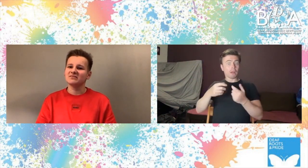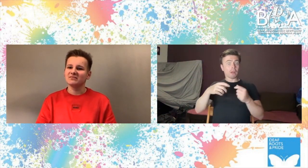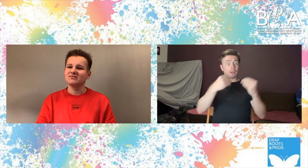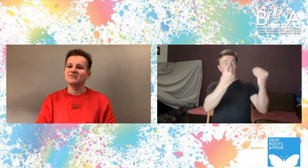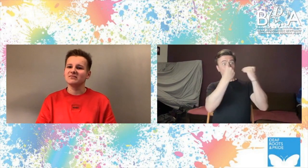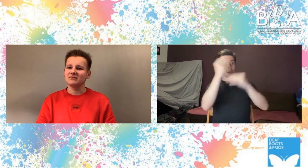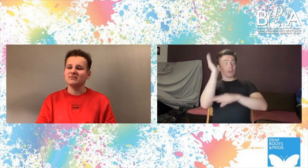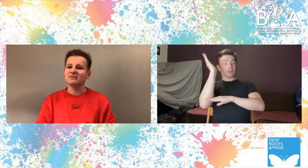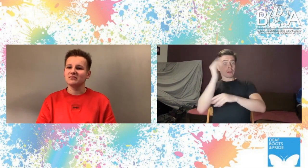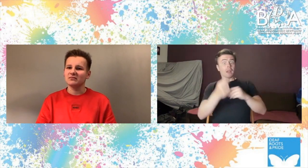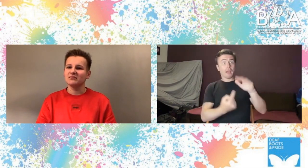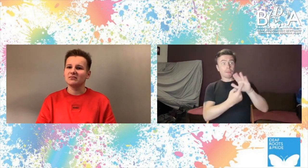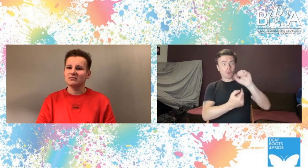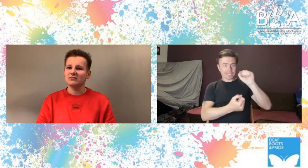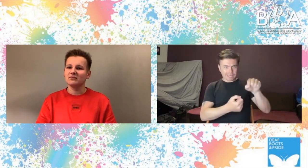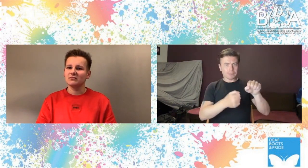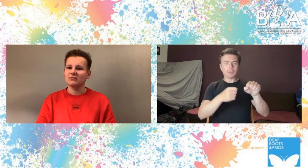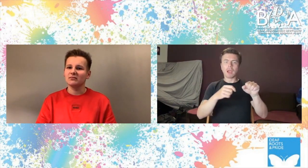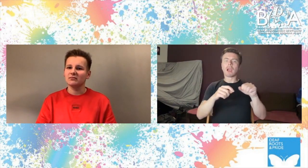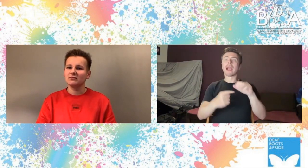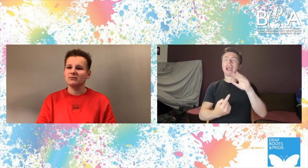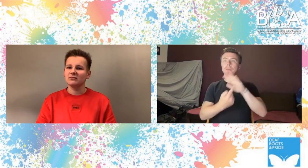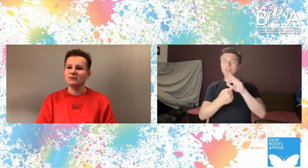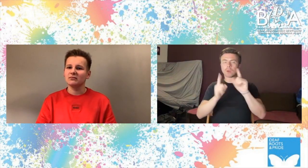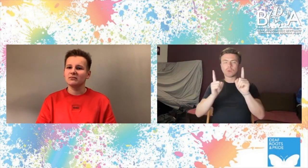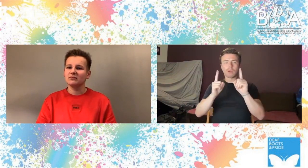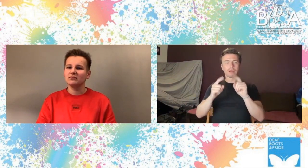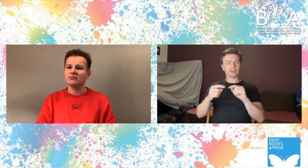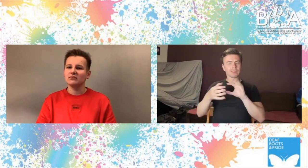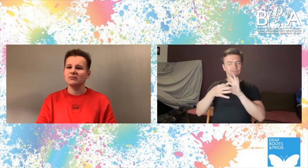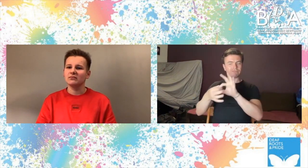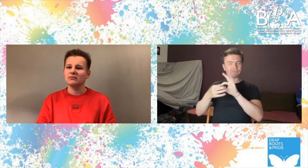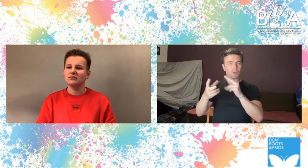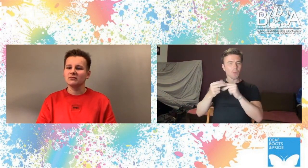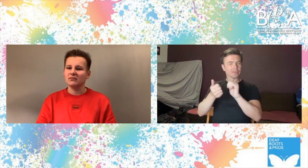it is important to go to your lectures obviously, but it’s also important to